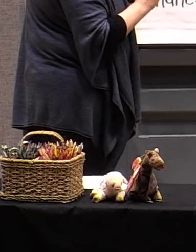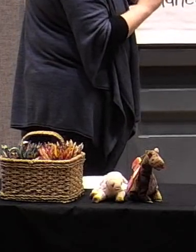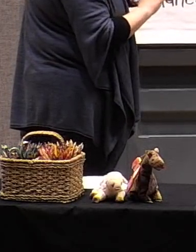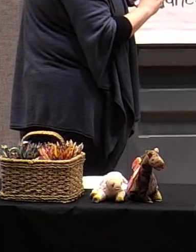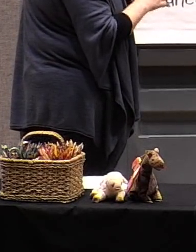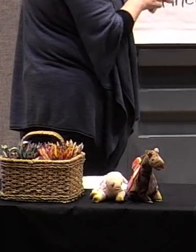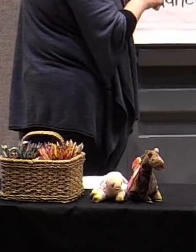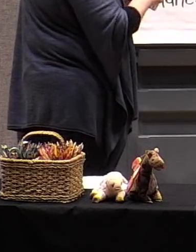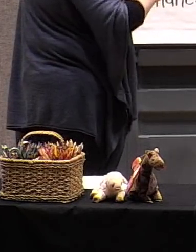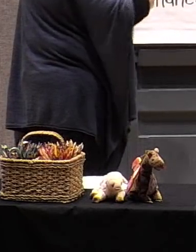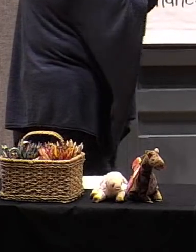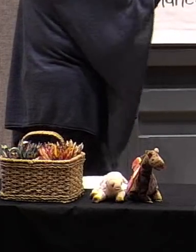You have any others, Adriana?